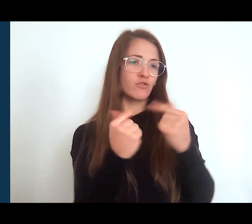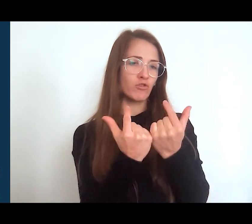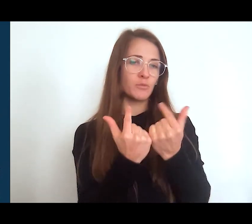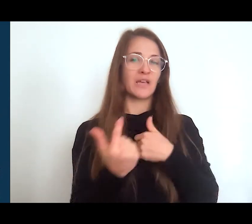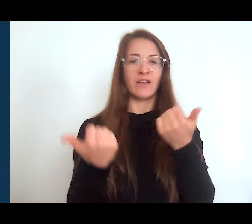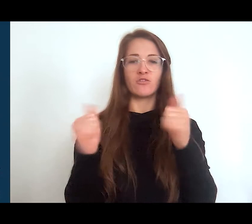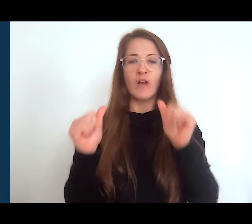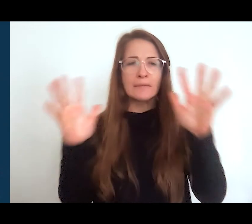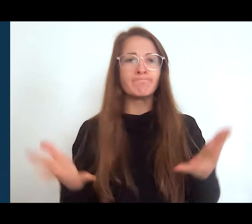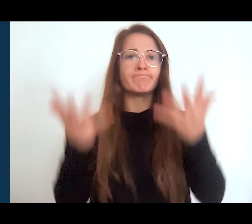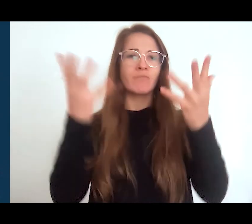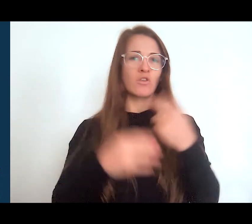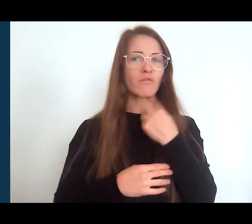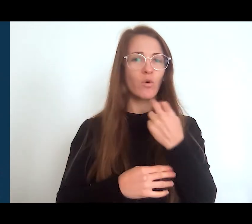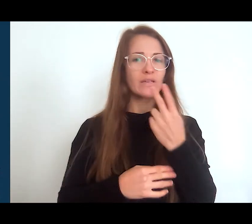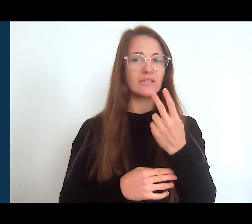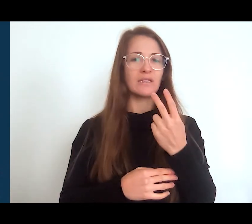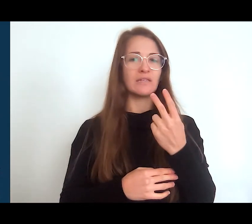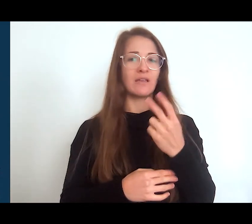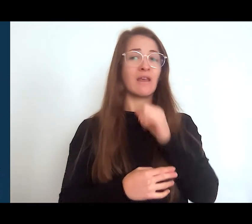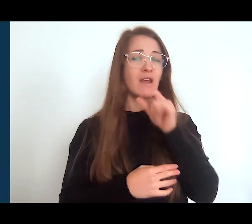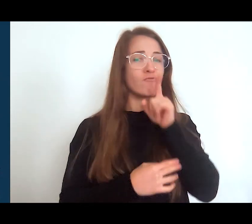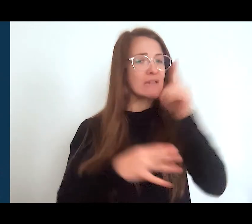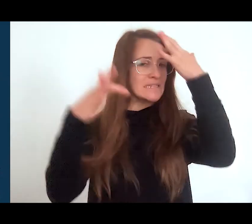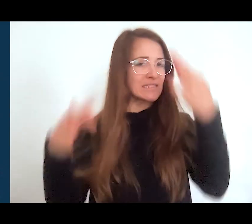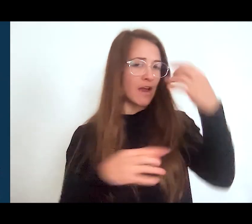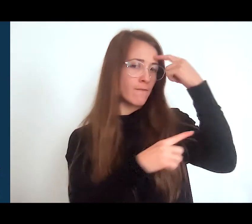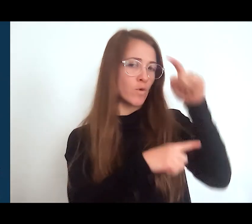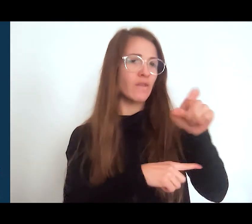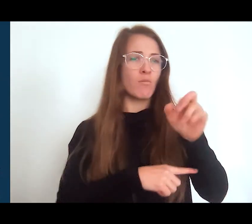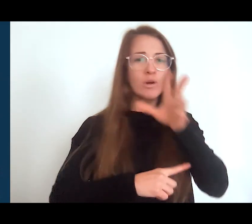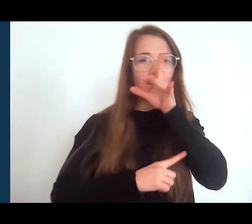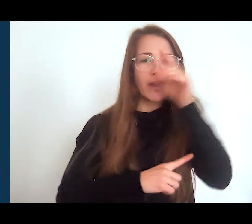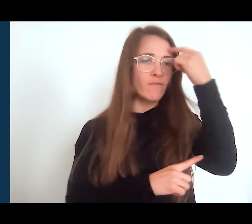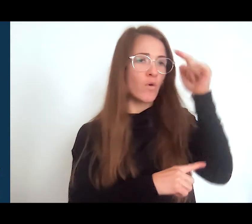MARGINALIZED OR UNDER SERVED GROUPS AND I TRY TO ENHANCE THEIR VOICES AND NOT NECESSARILY